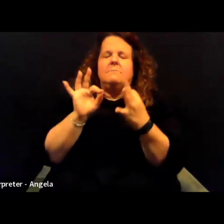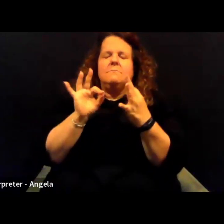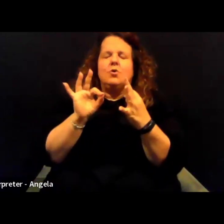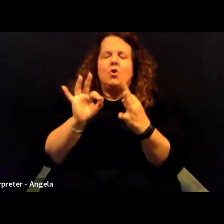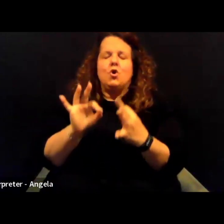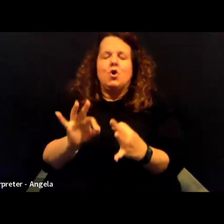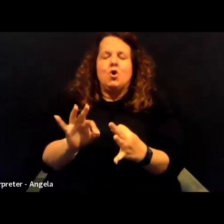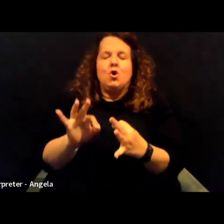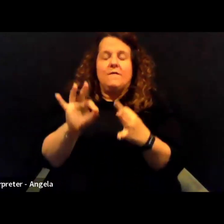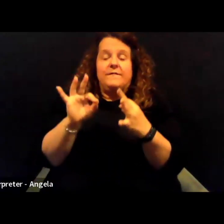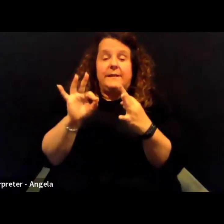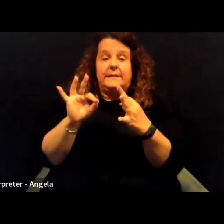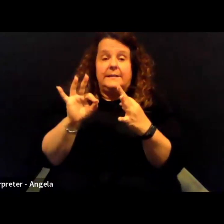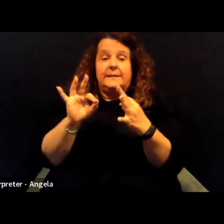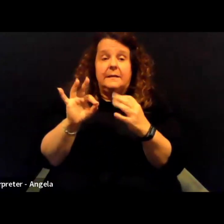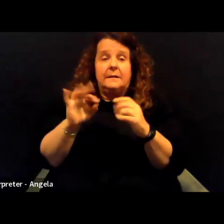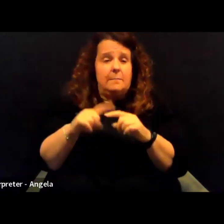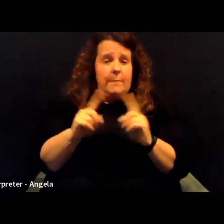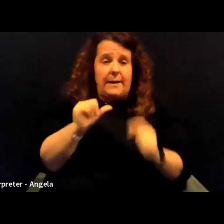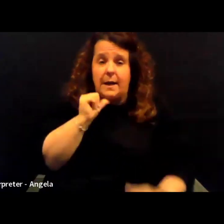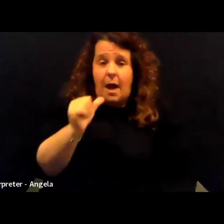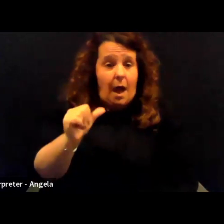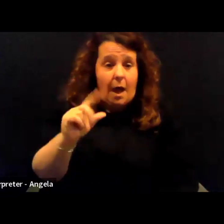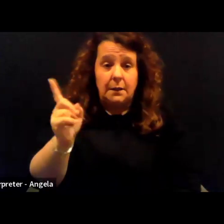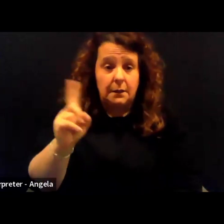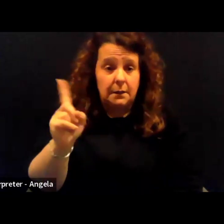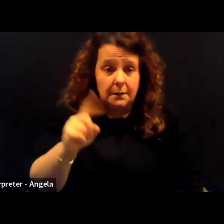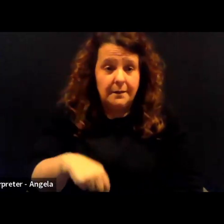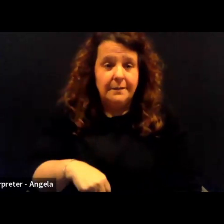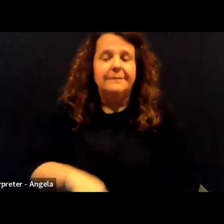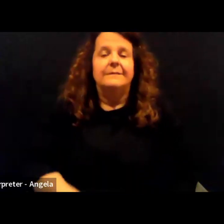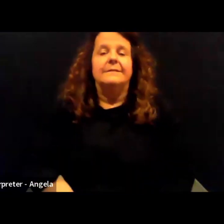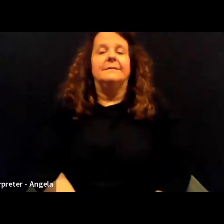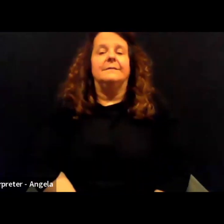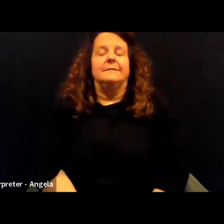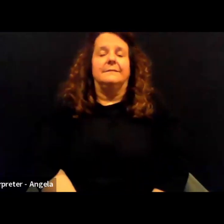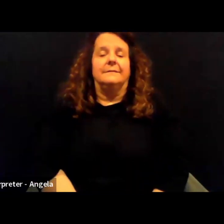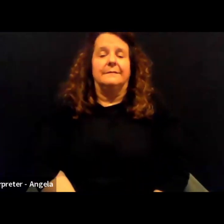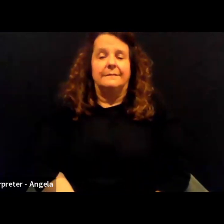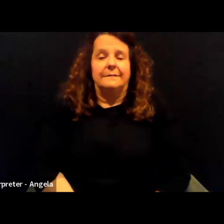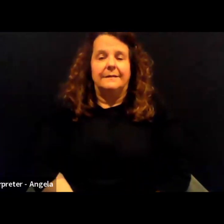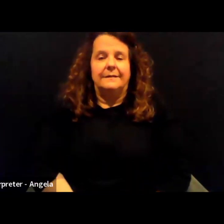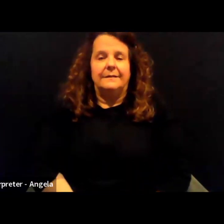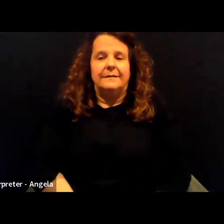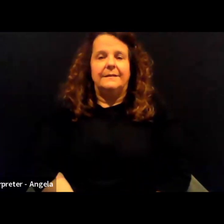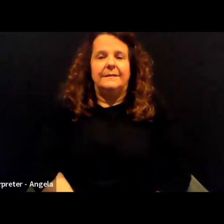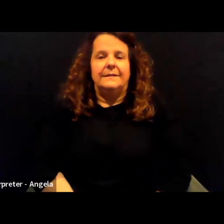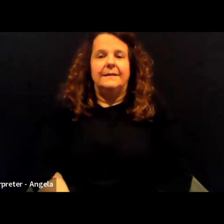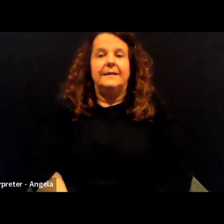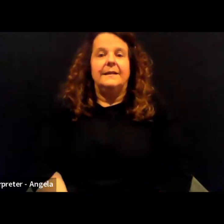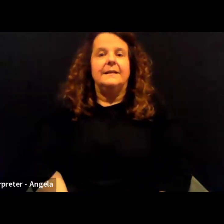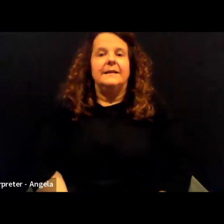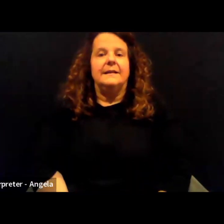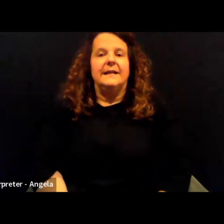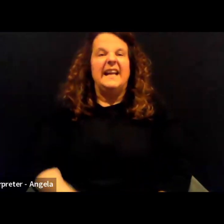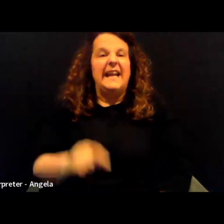on the wrong hand, In moments where you're experiencing a lot of frustrating